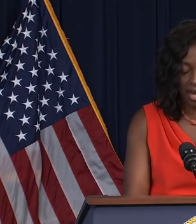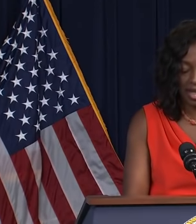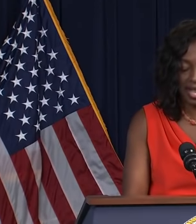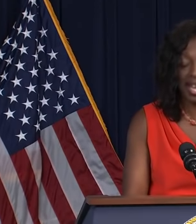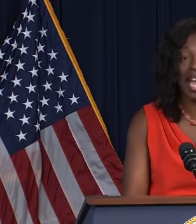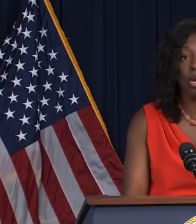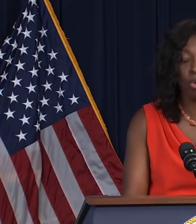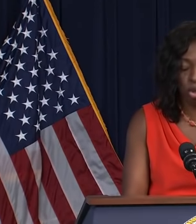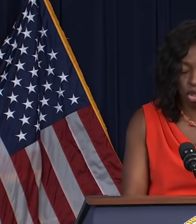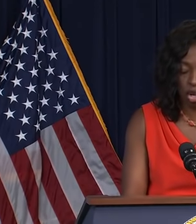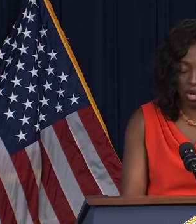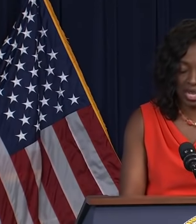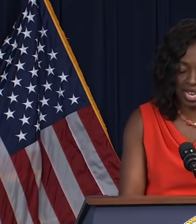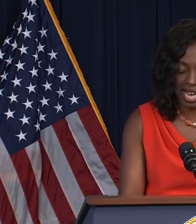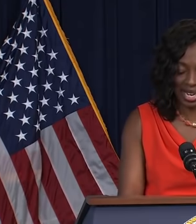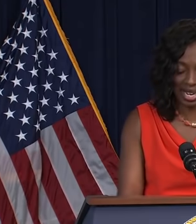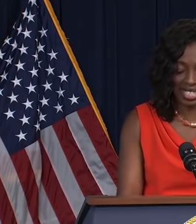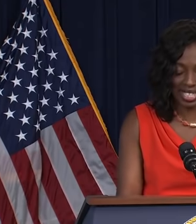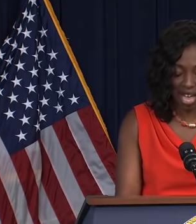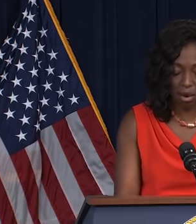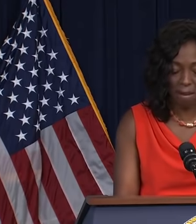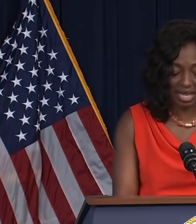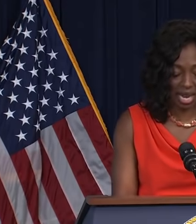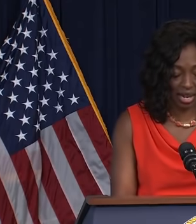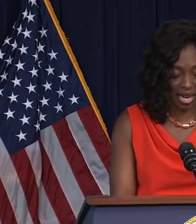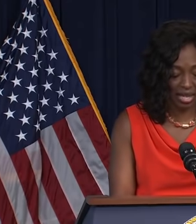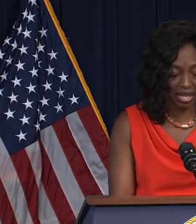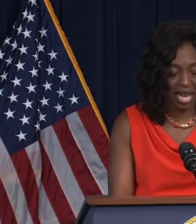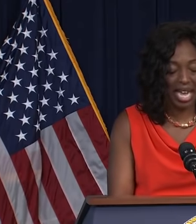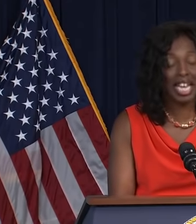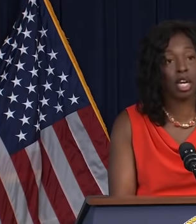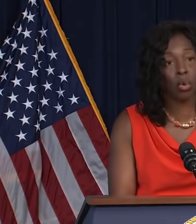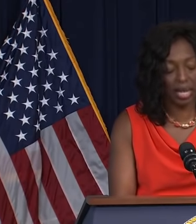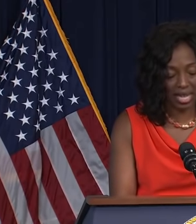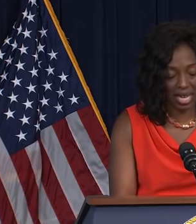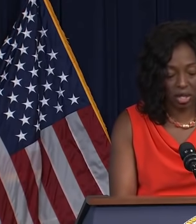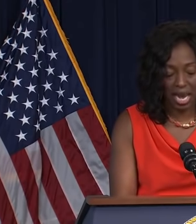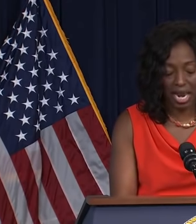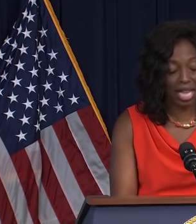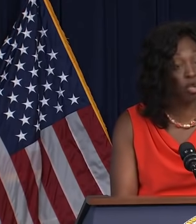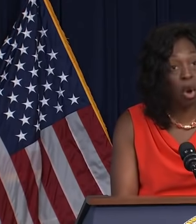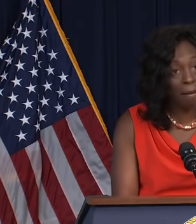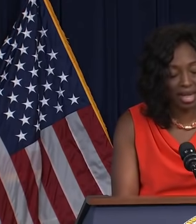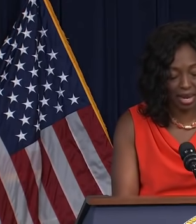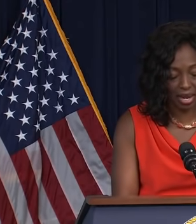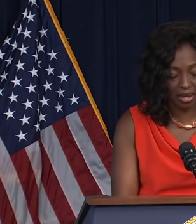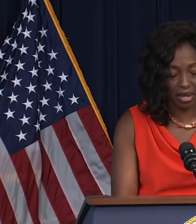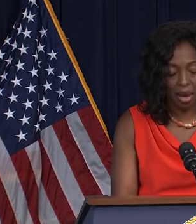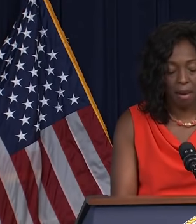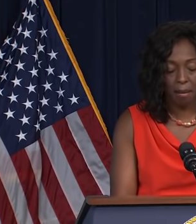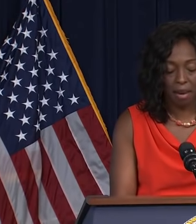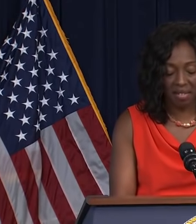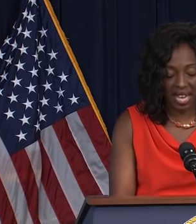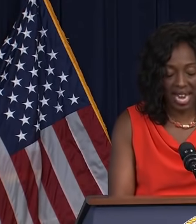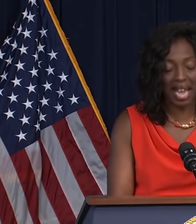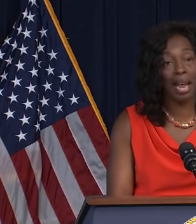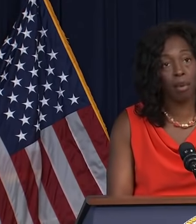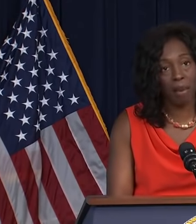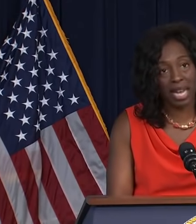evidence CNT feca slowly that